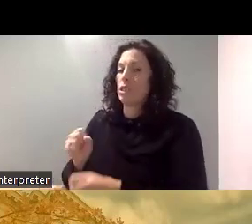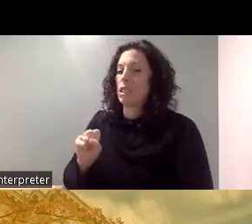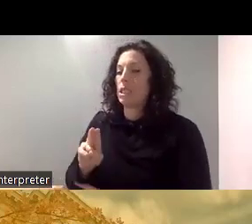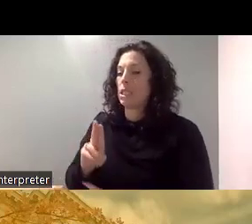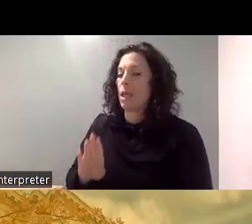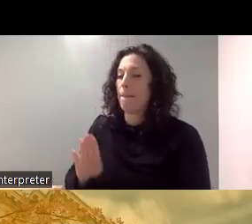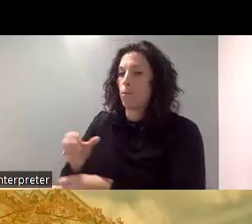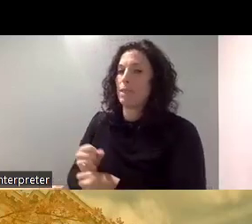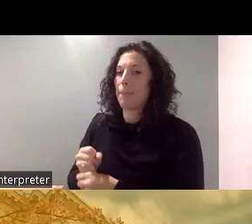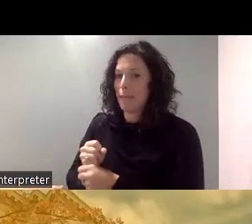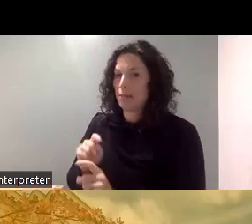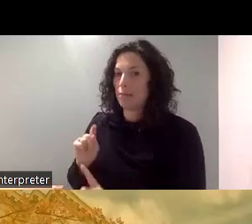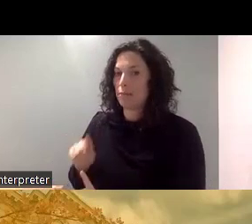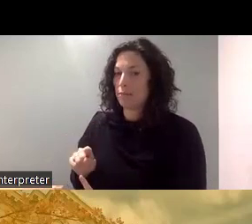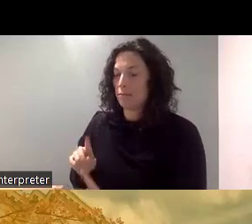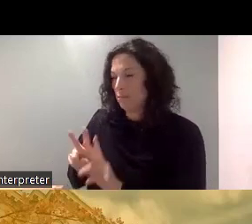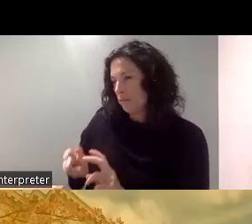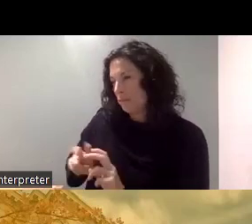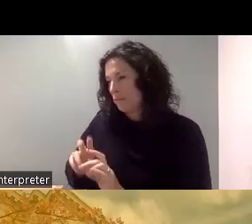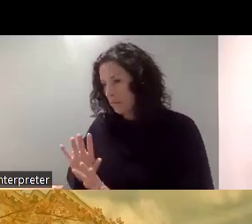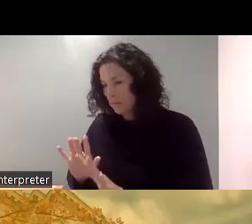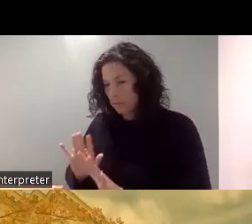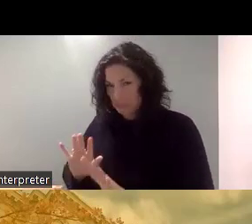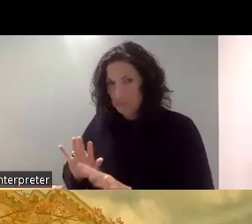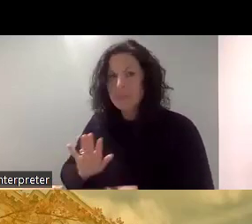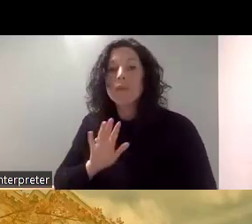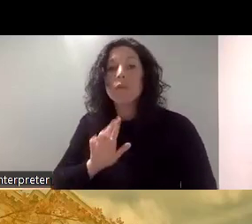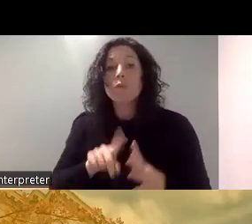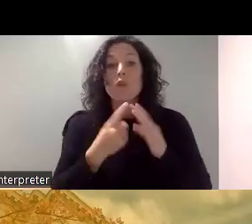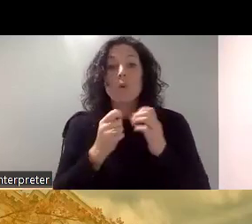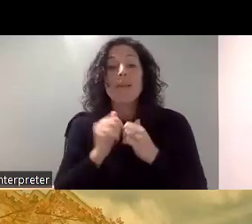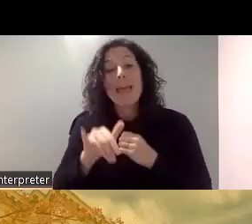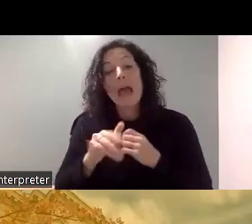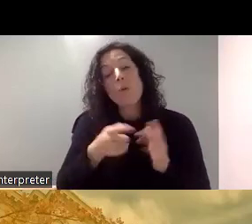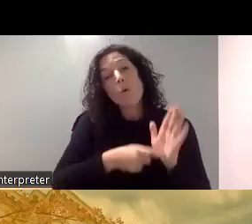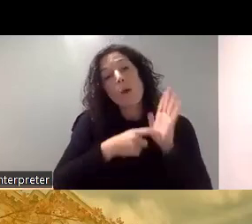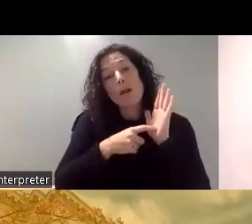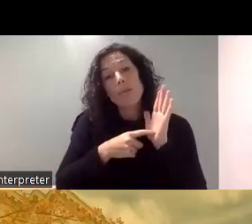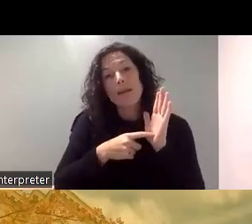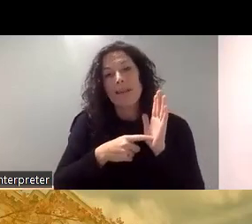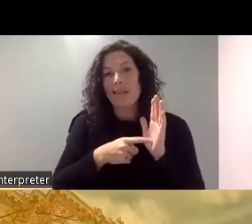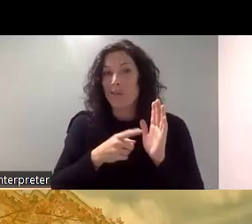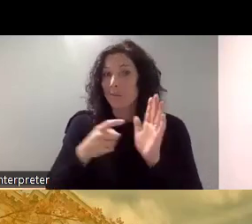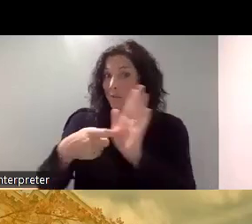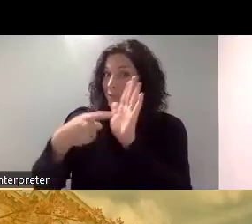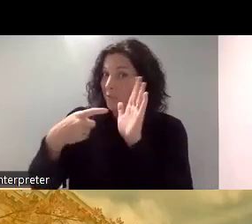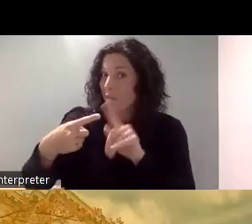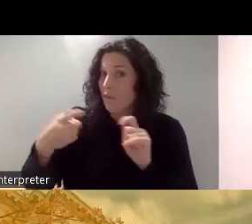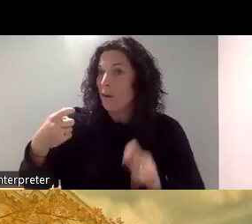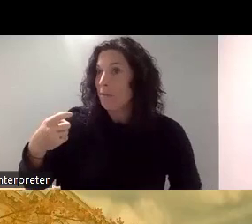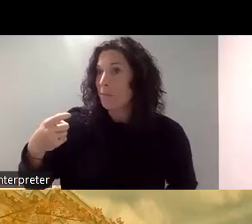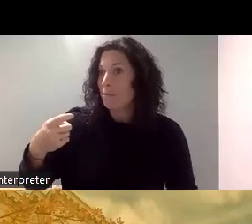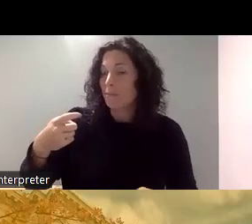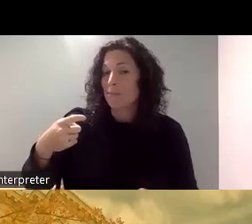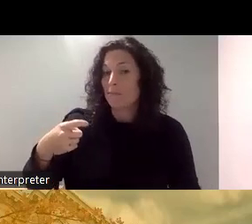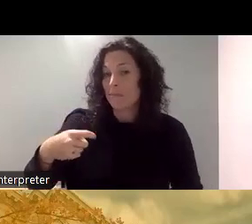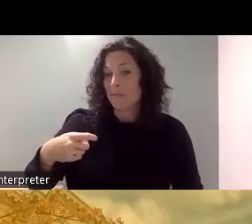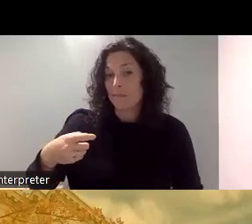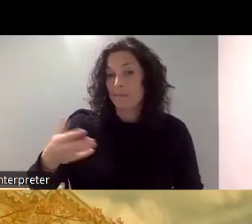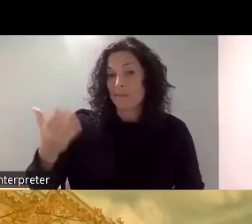And when we started with this requirement, which was a mandate from 2 CFR 200 uniform guidance.